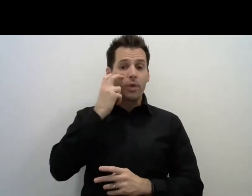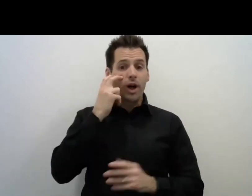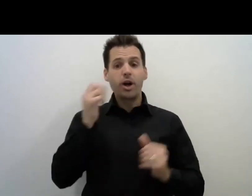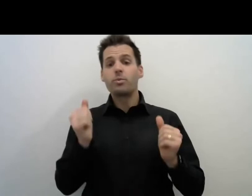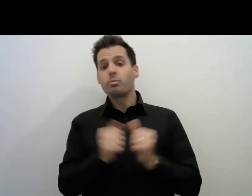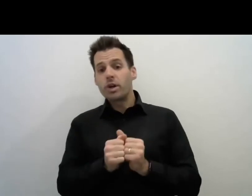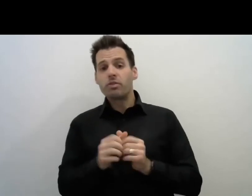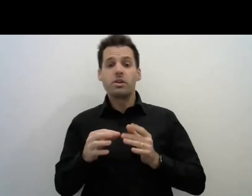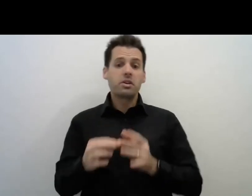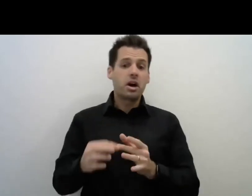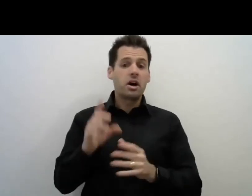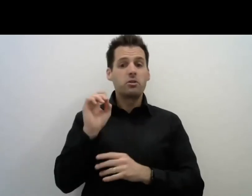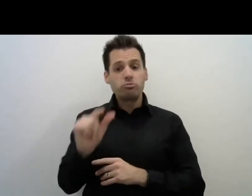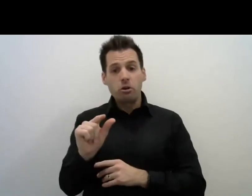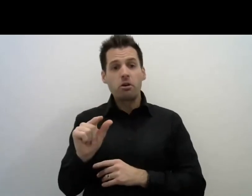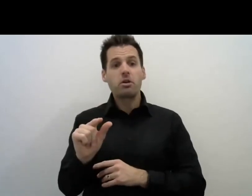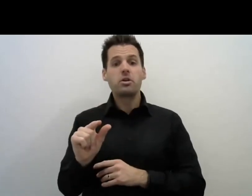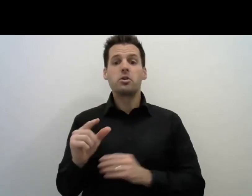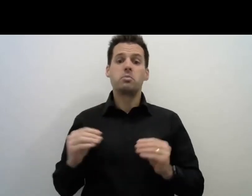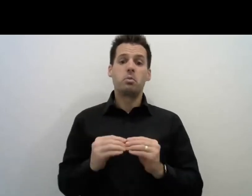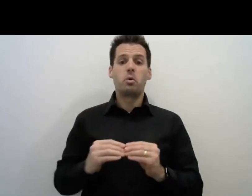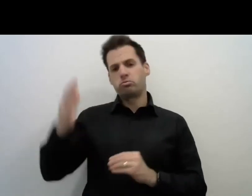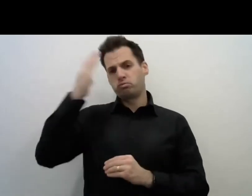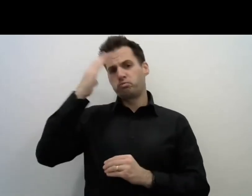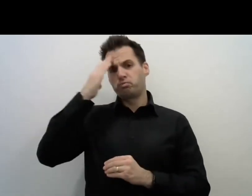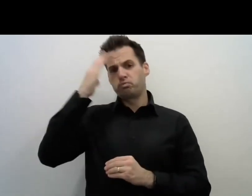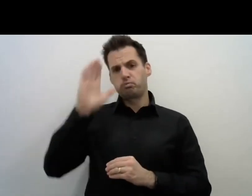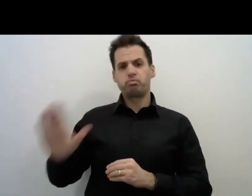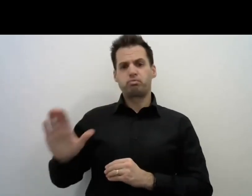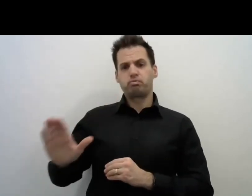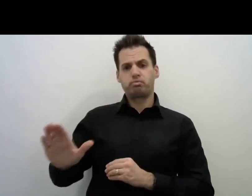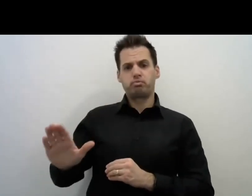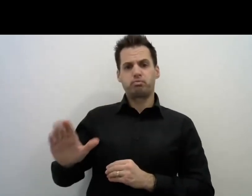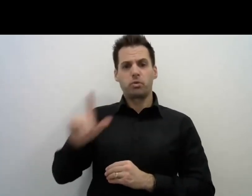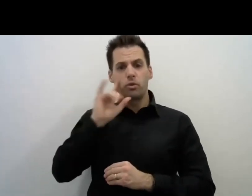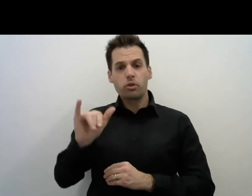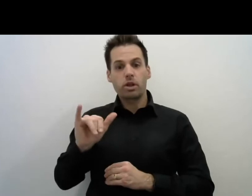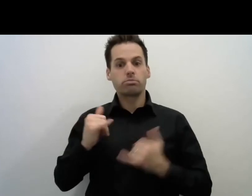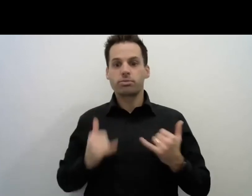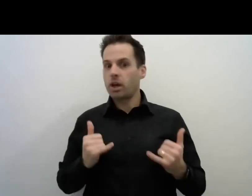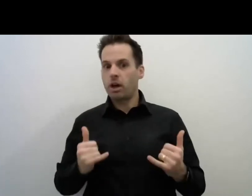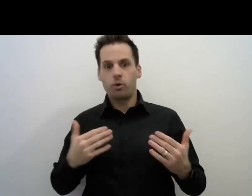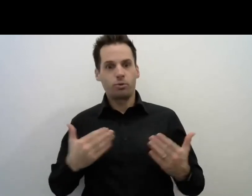and maybe have a little bit from a familiarity with it but it may be a newer concept when it